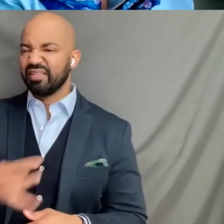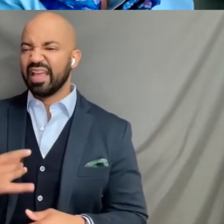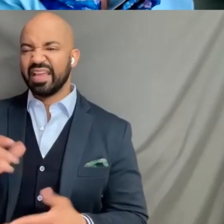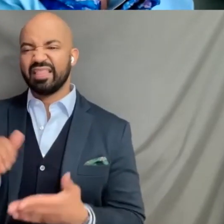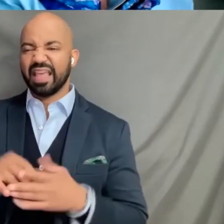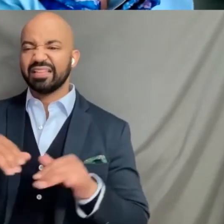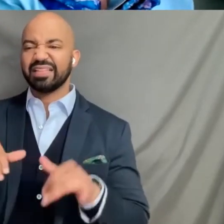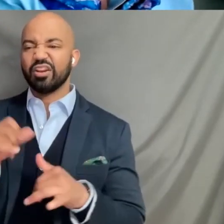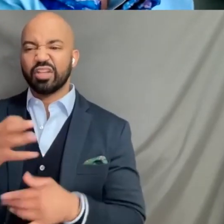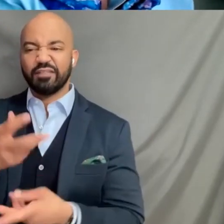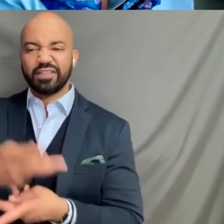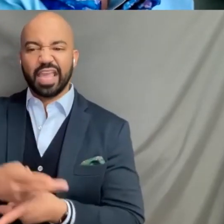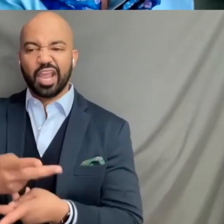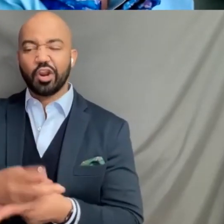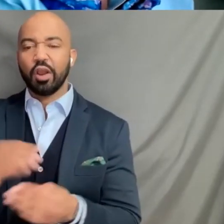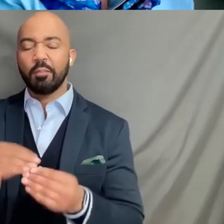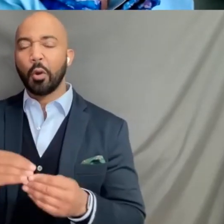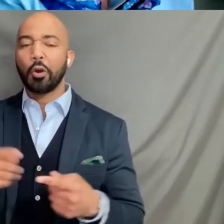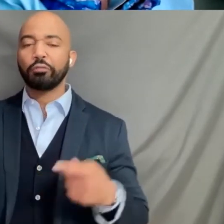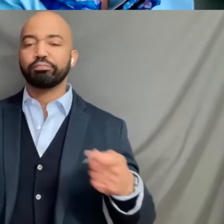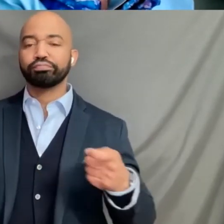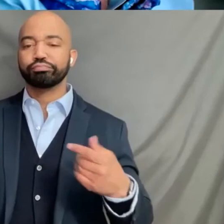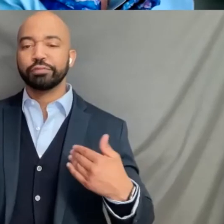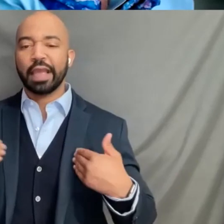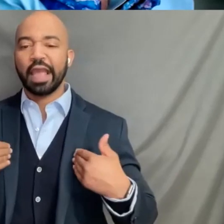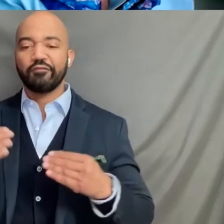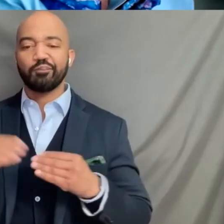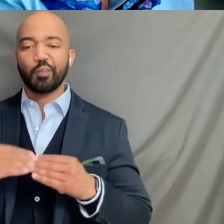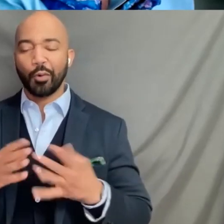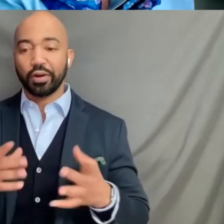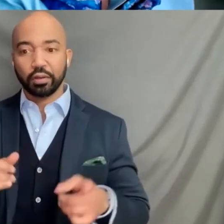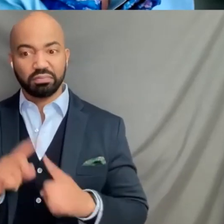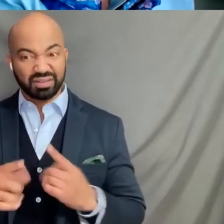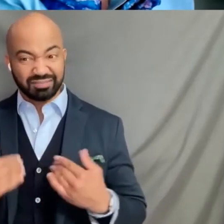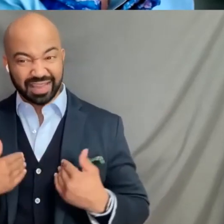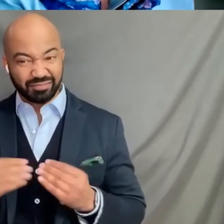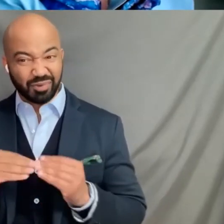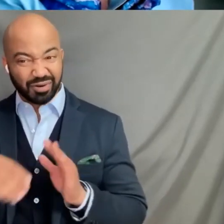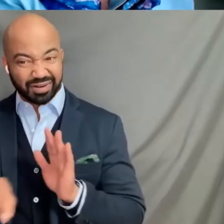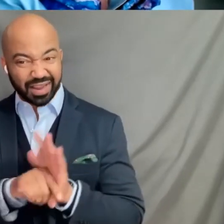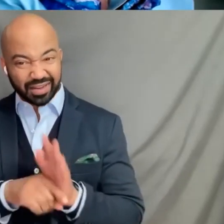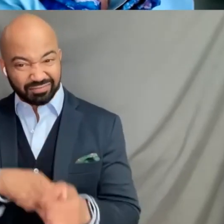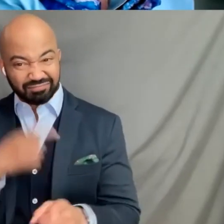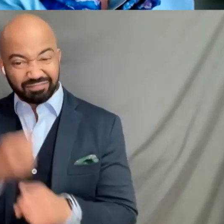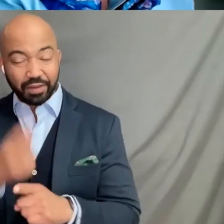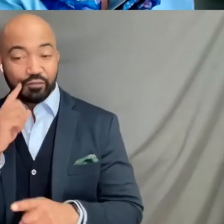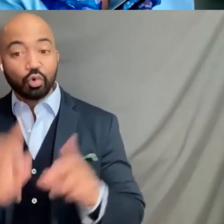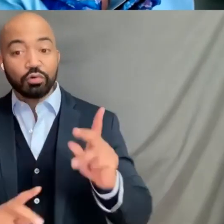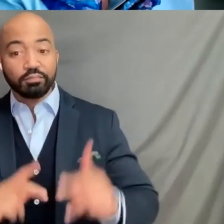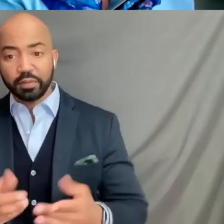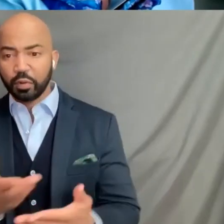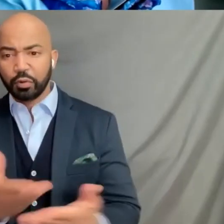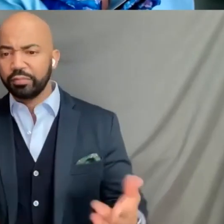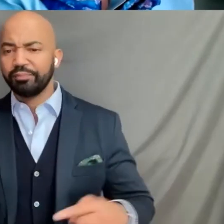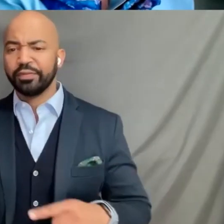But there's definitely a lot of negative impact from people not being able to live in their body